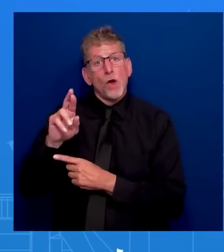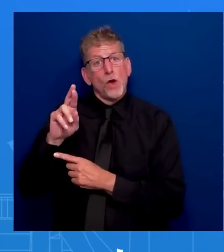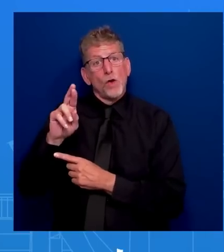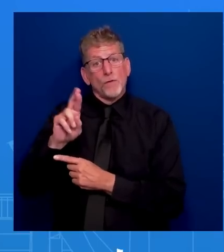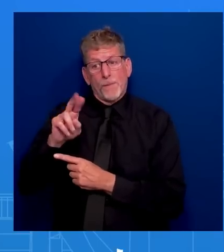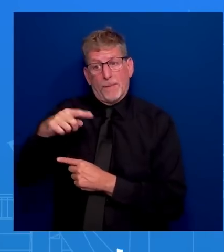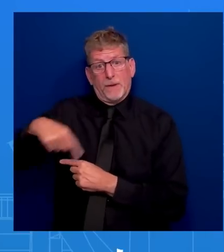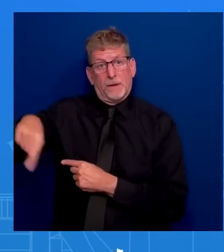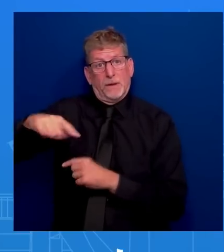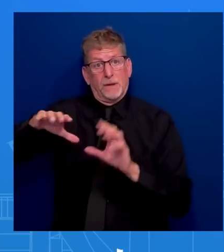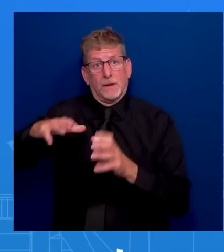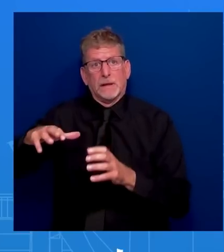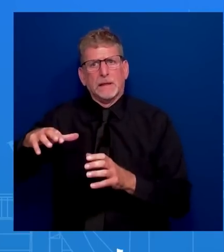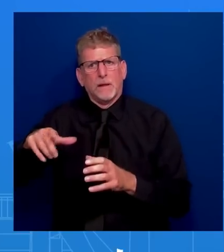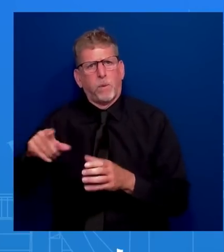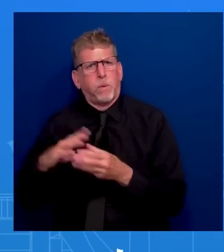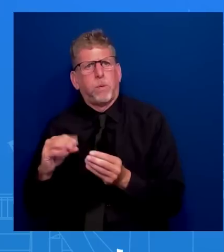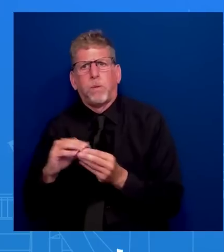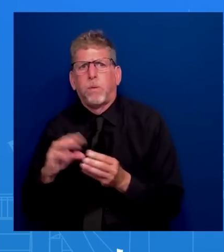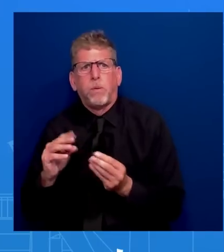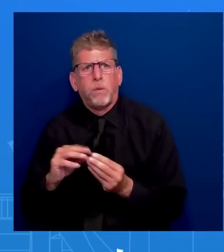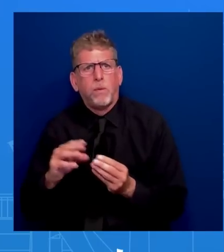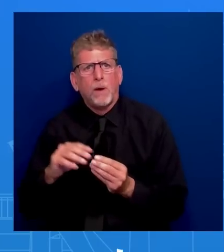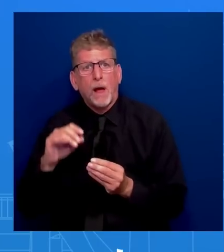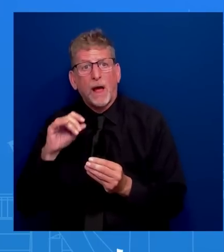What's the White House's reaction to that? Ms. Jean-Pierre: Again, I'm just not